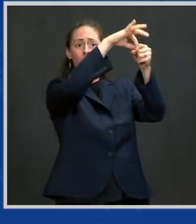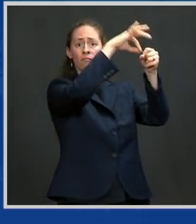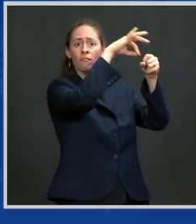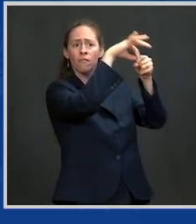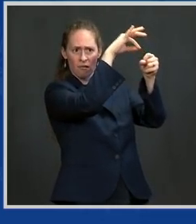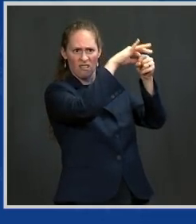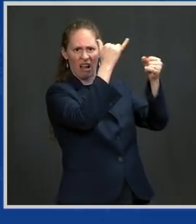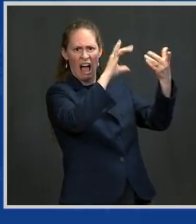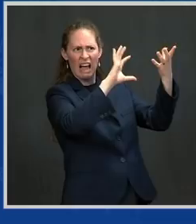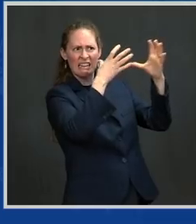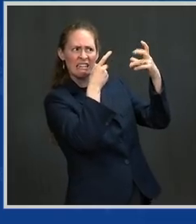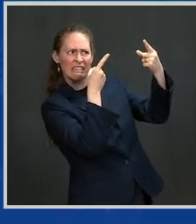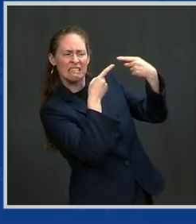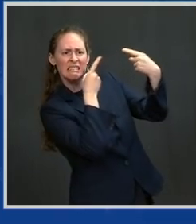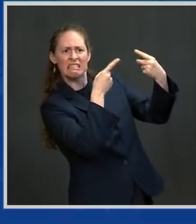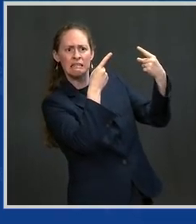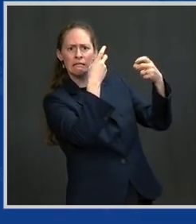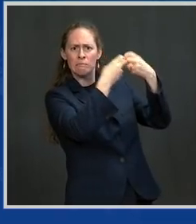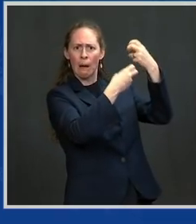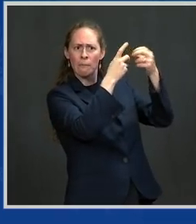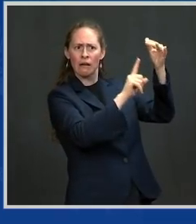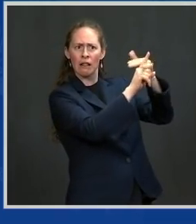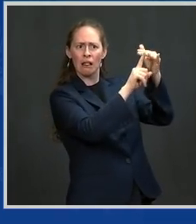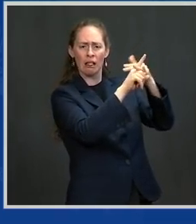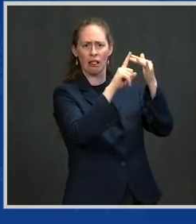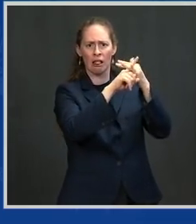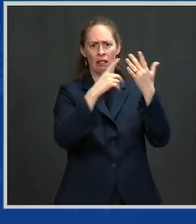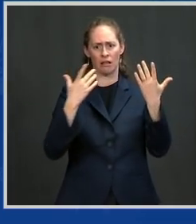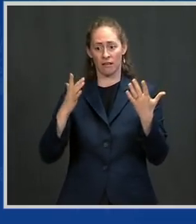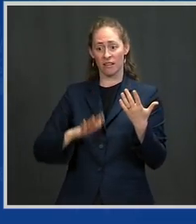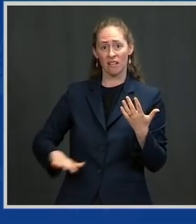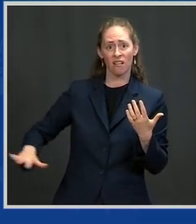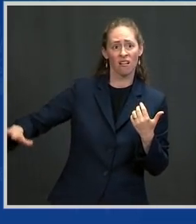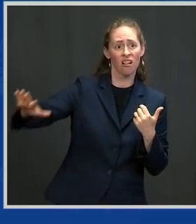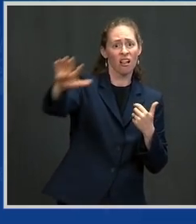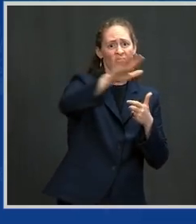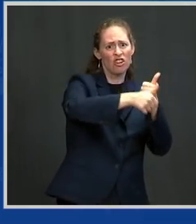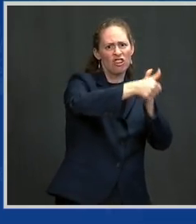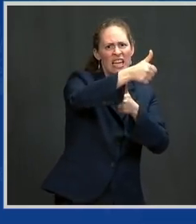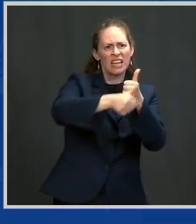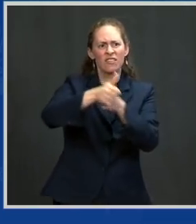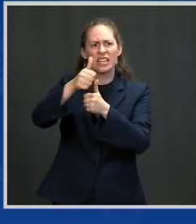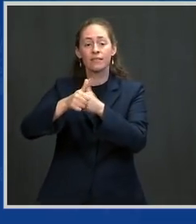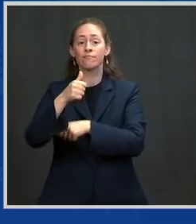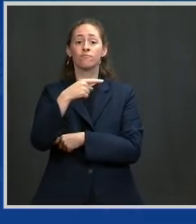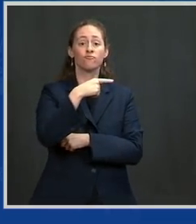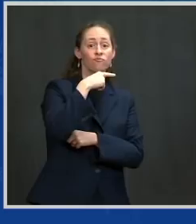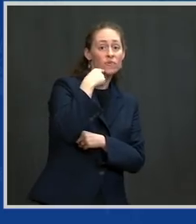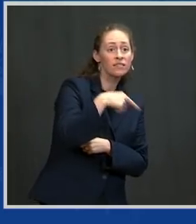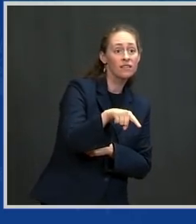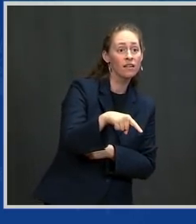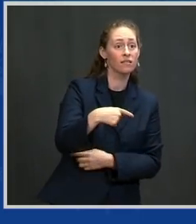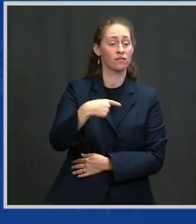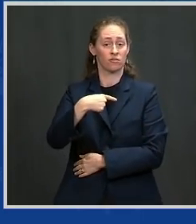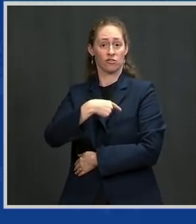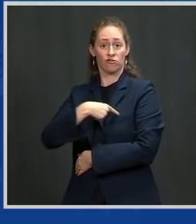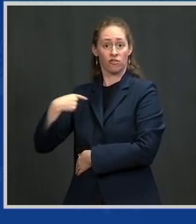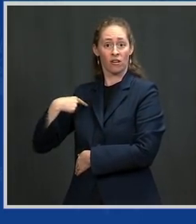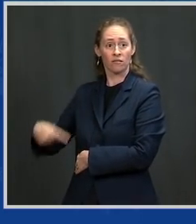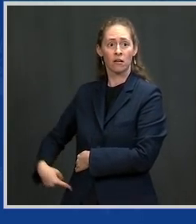both internally and externally. Russia and China are both seeking to drive a wedge in our transatlantic solidarity.